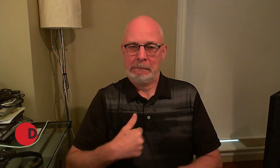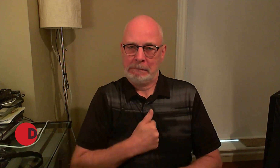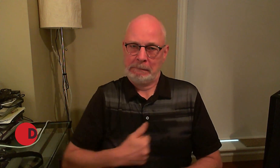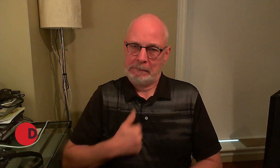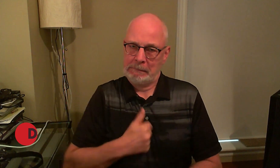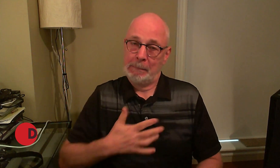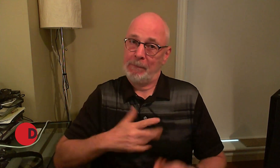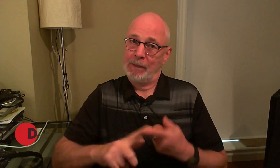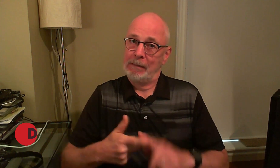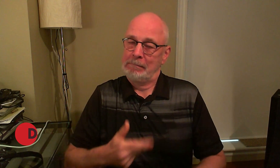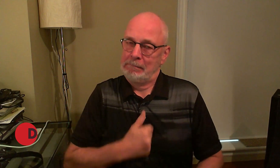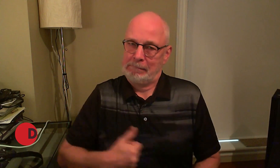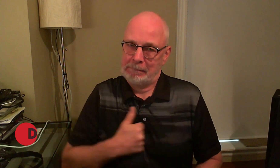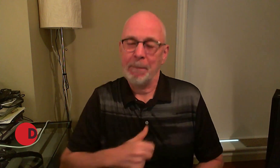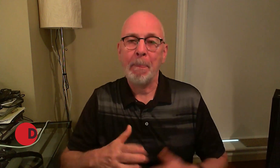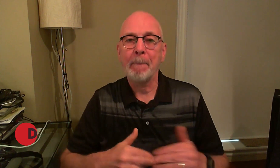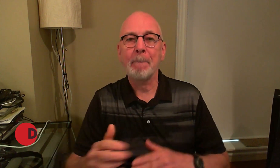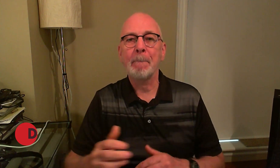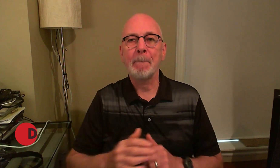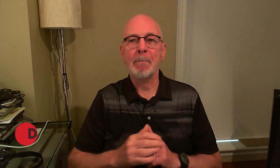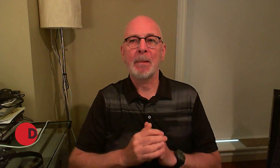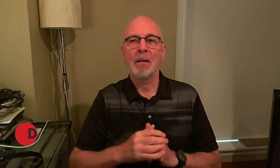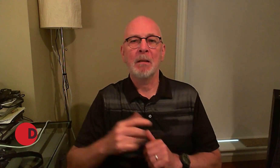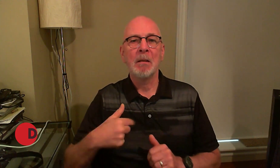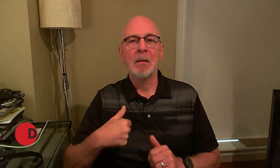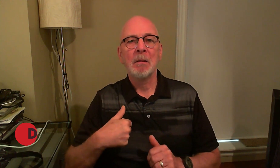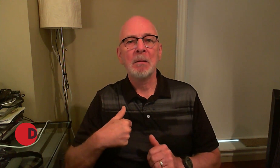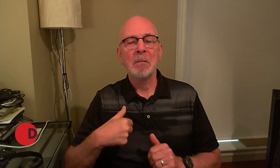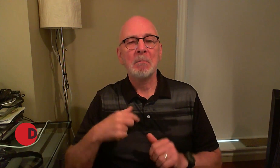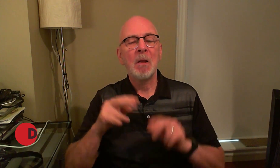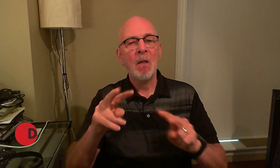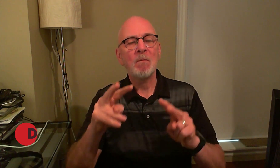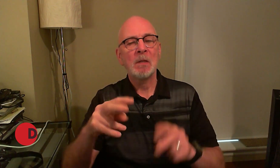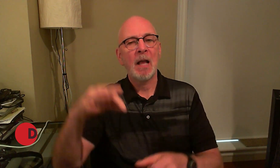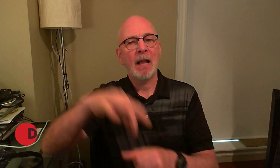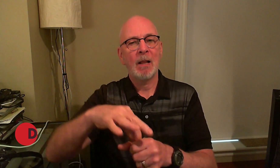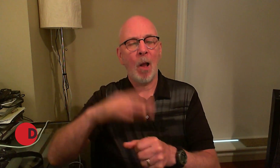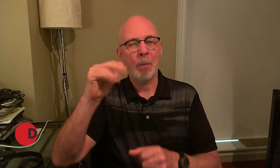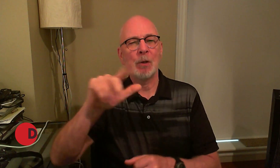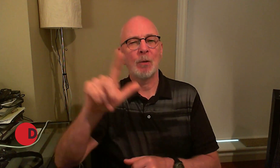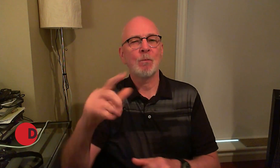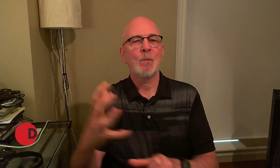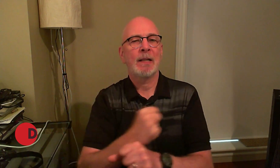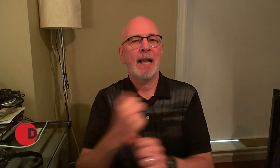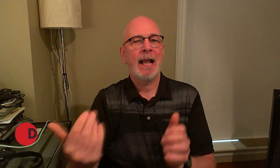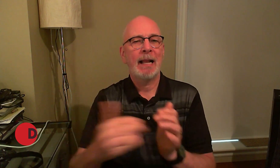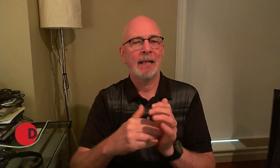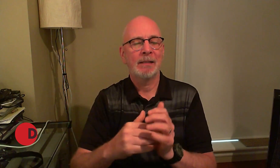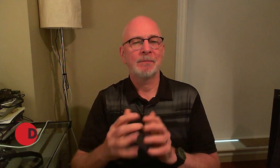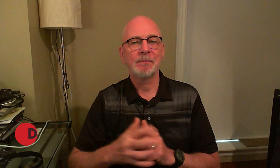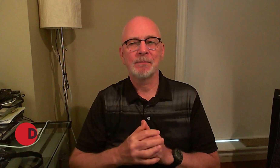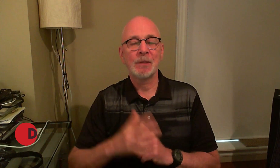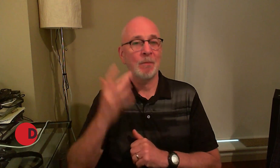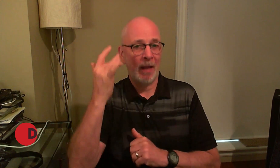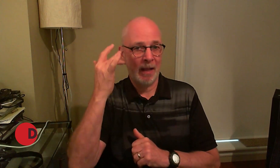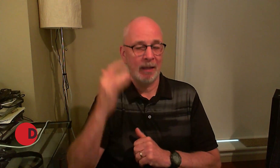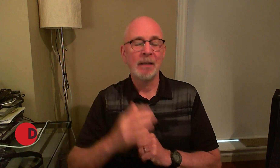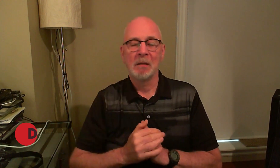my friends. I look forward to the elections and hope the Liberals win again. Why?